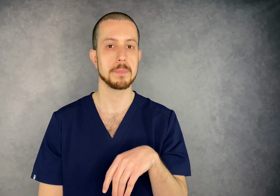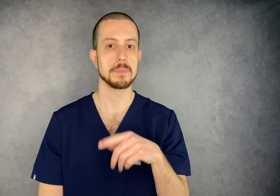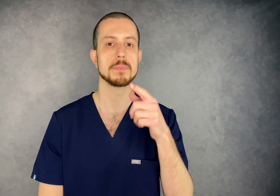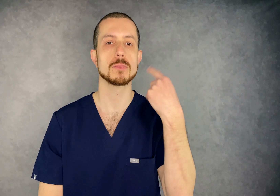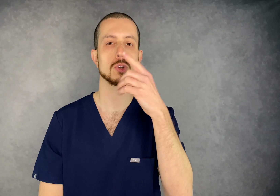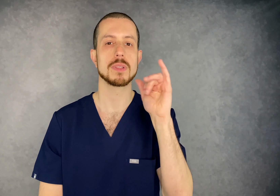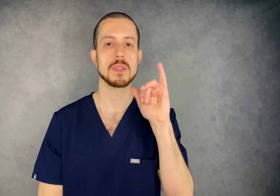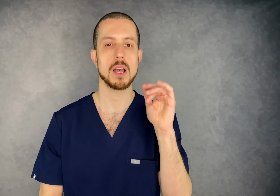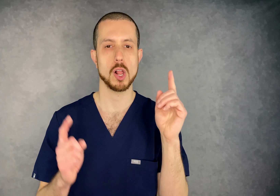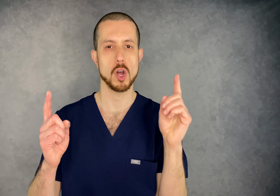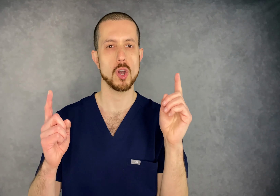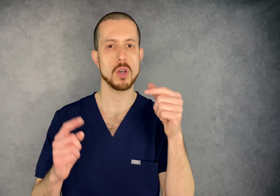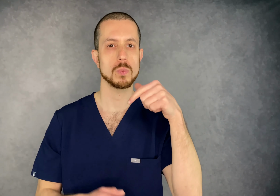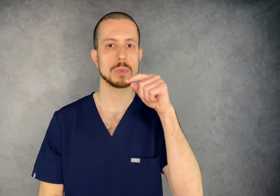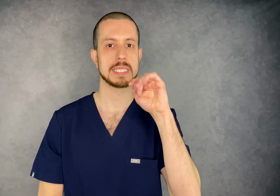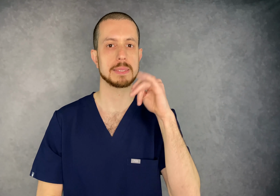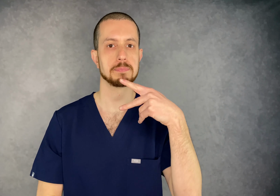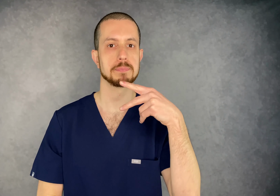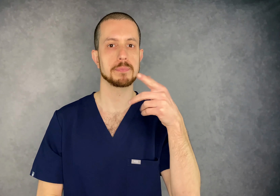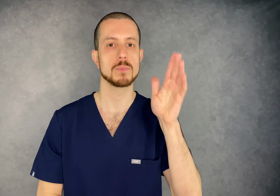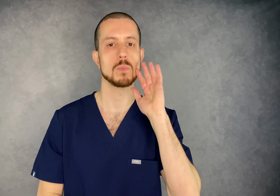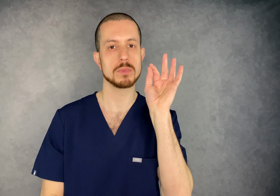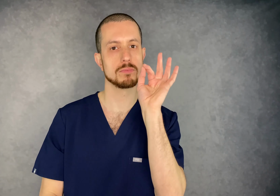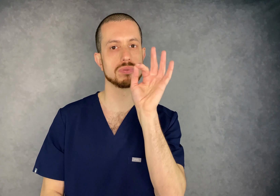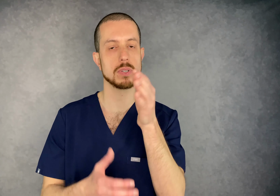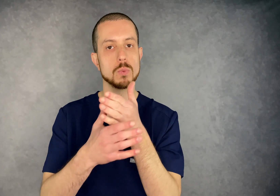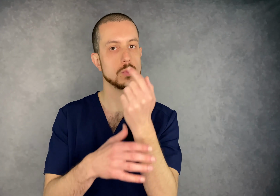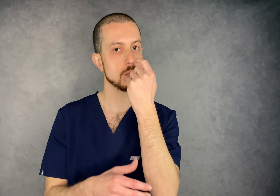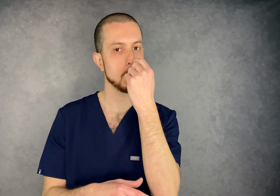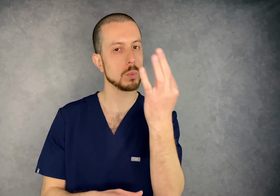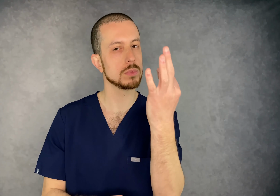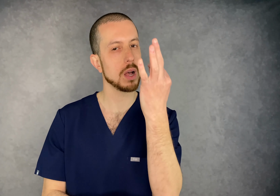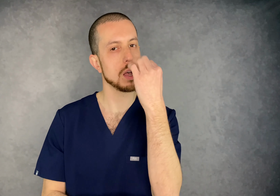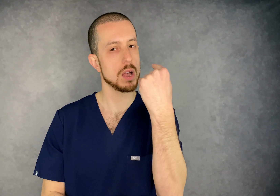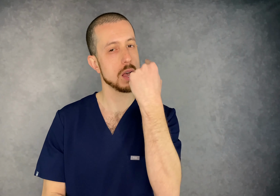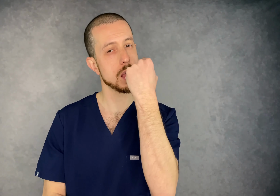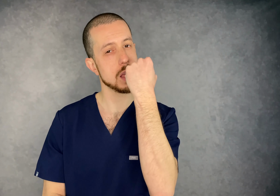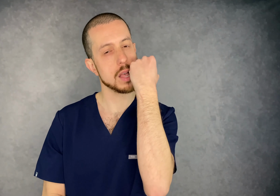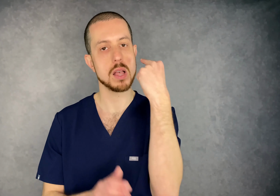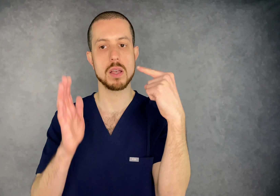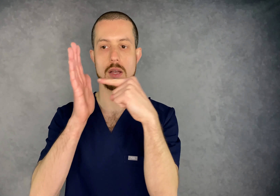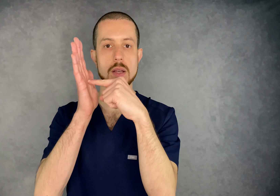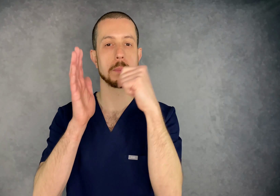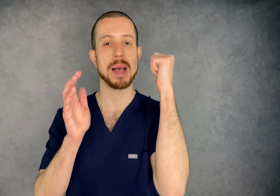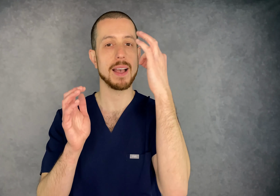It looks like a very long Q-tip that is inserted through the nostril -- all the way back to the